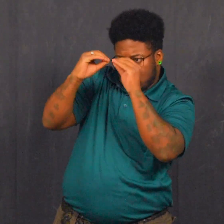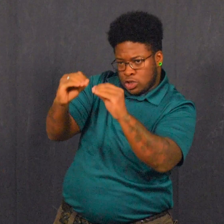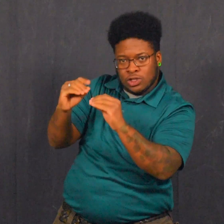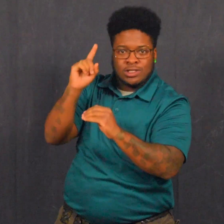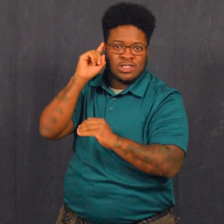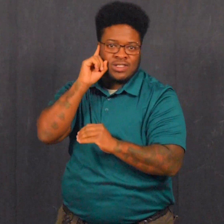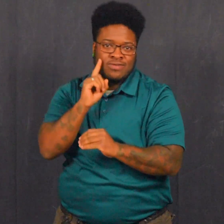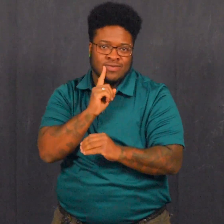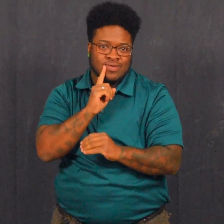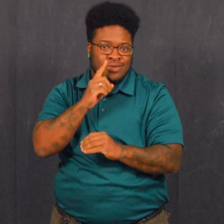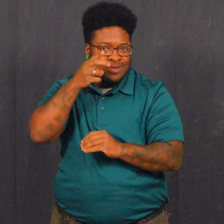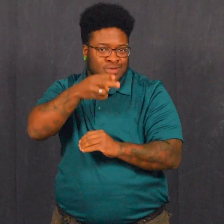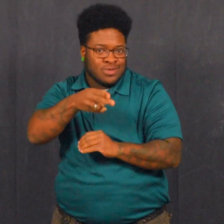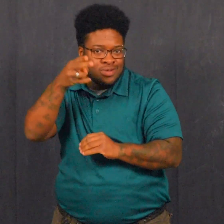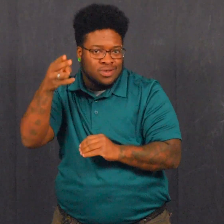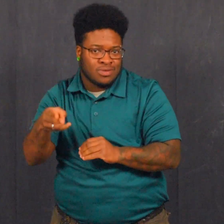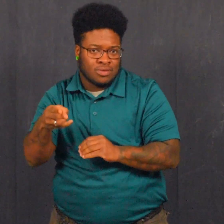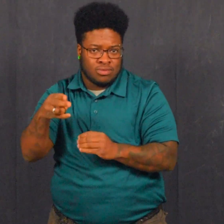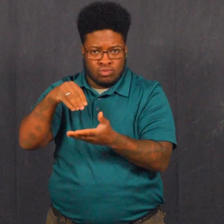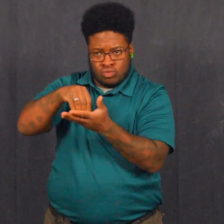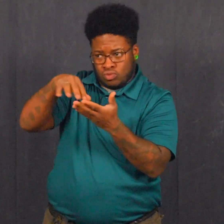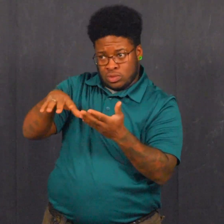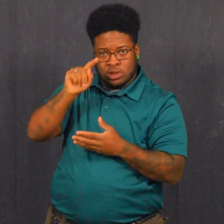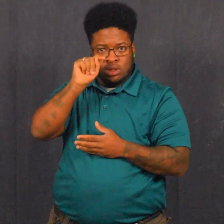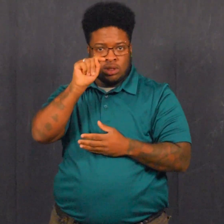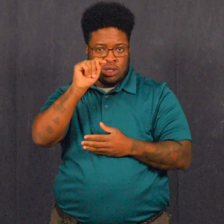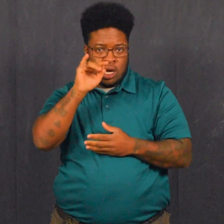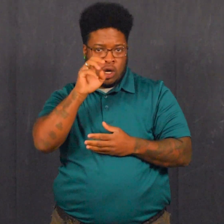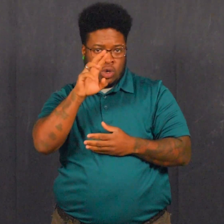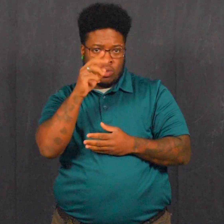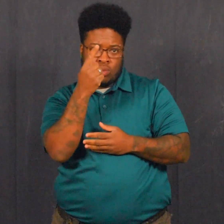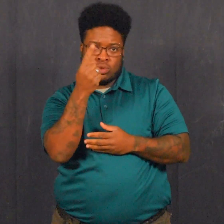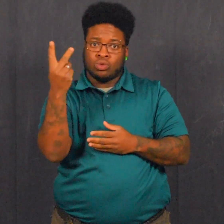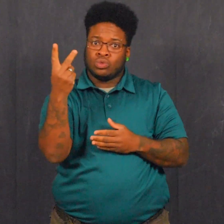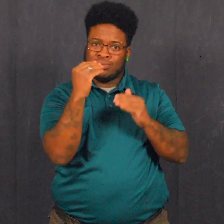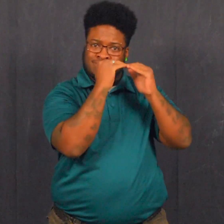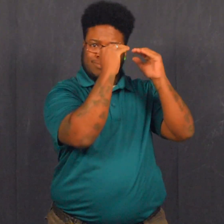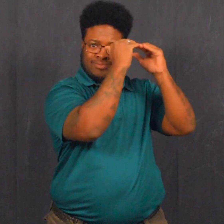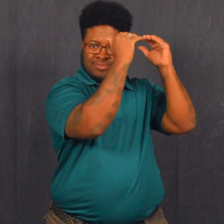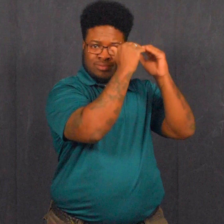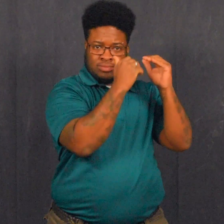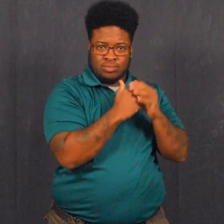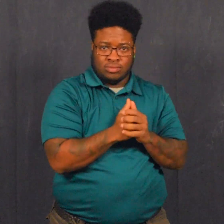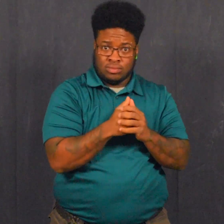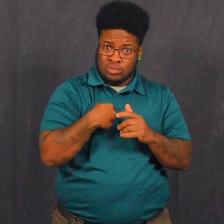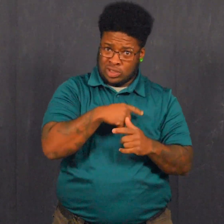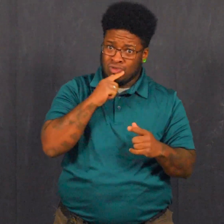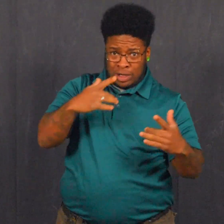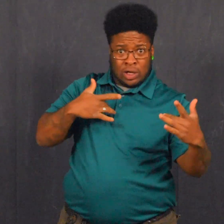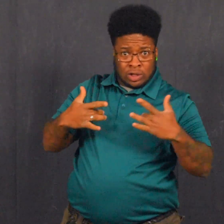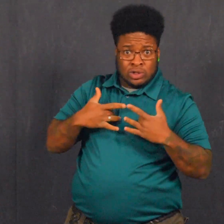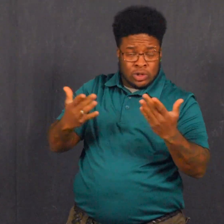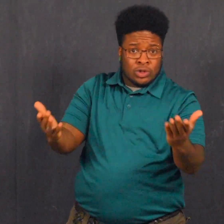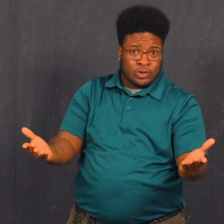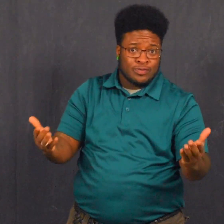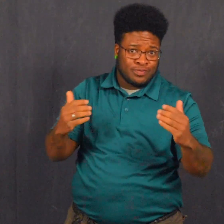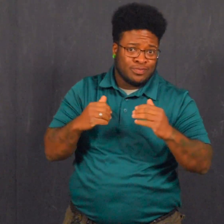and training to teach Deaf and Hard of Hearing students for Tier 1 and Tier 2. We are very worried about this.